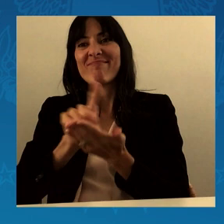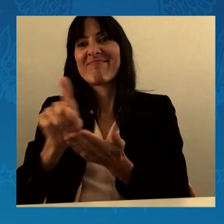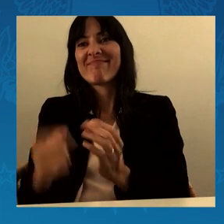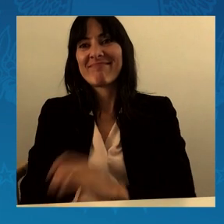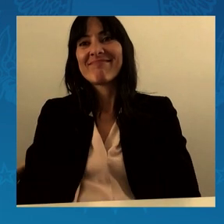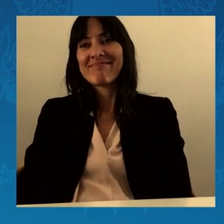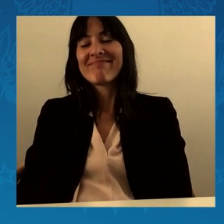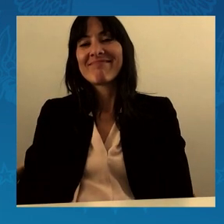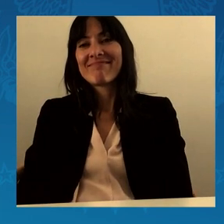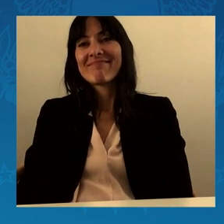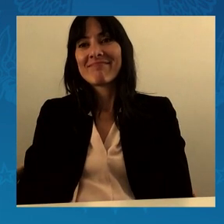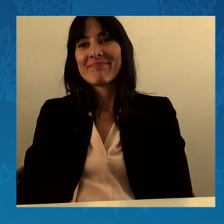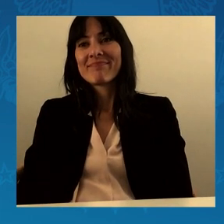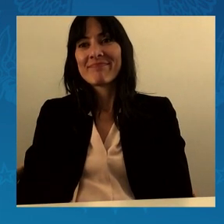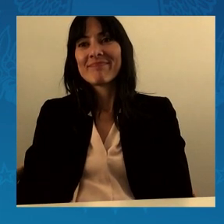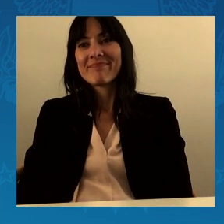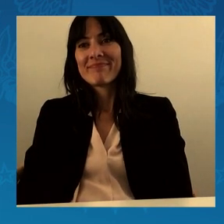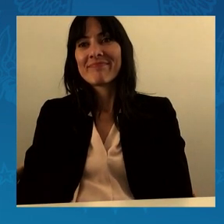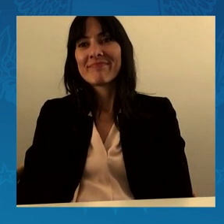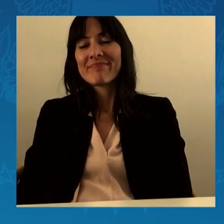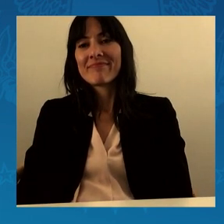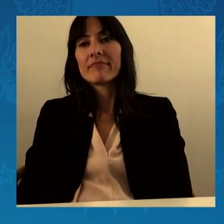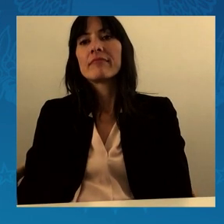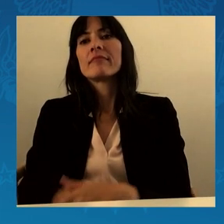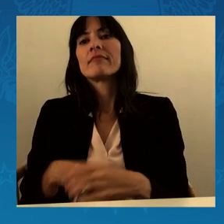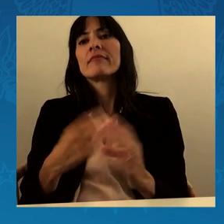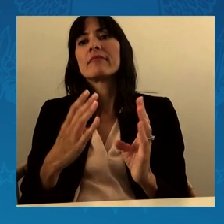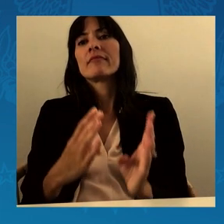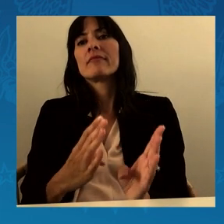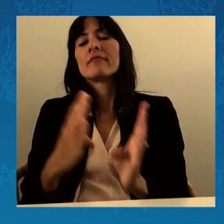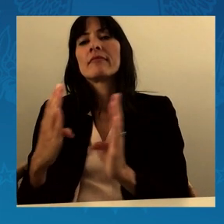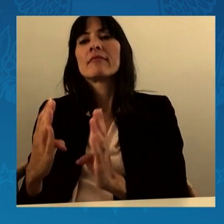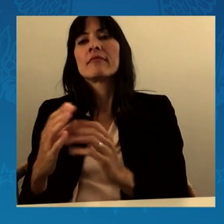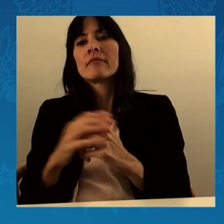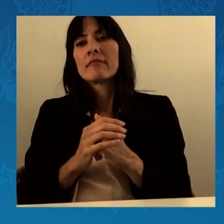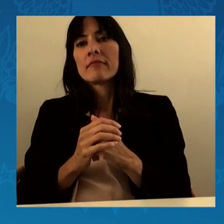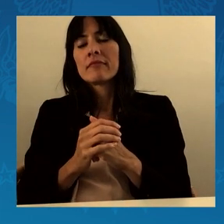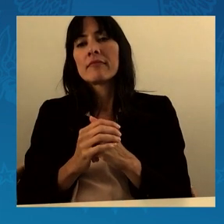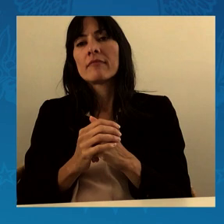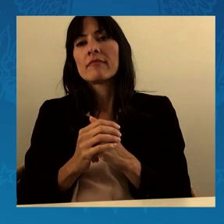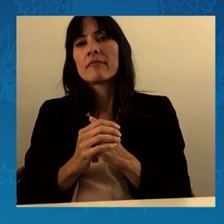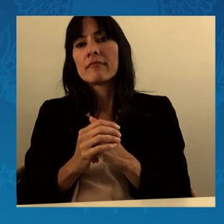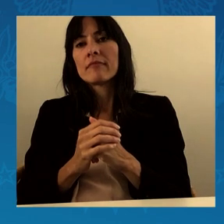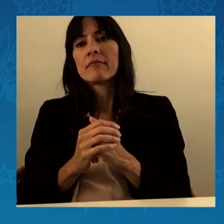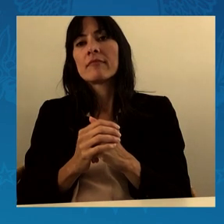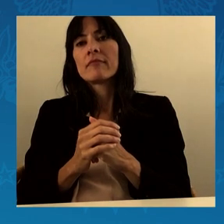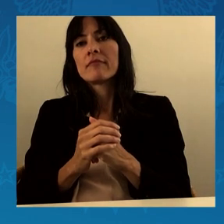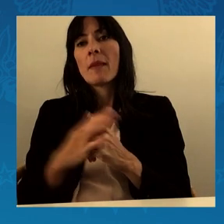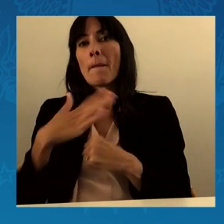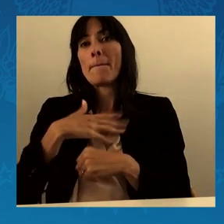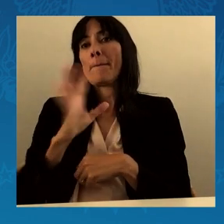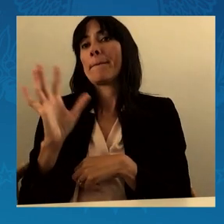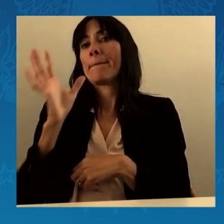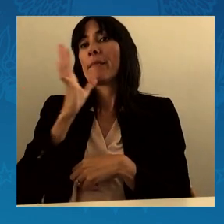Female Speaker: For me, I've always been STEM minded, I was on my mom's a math teacher, so I grew up around math